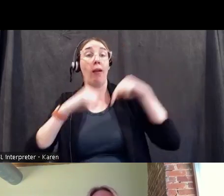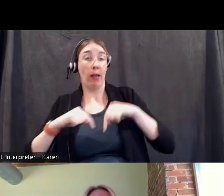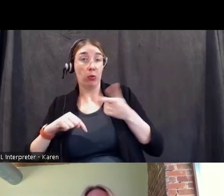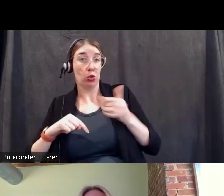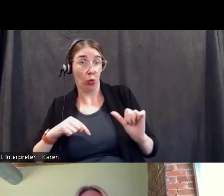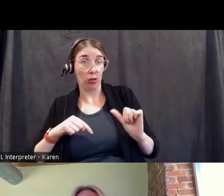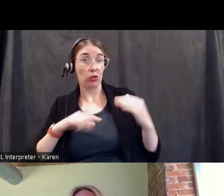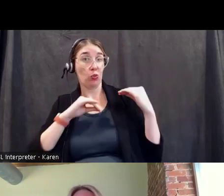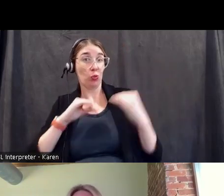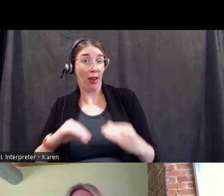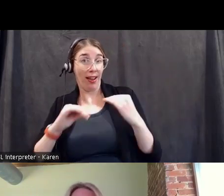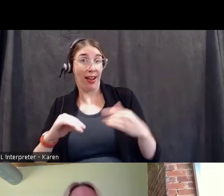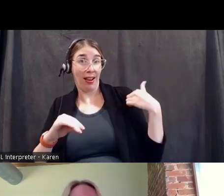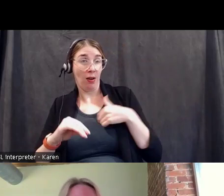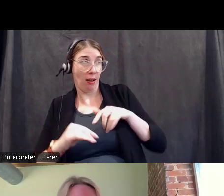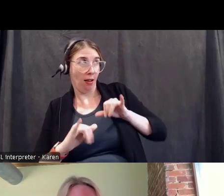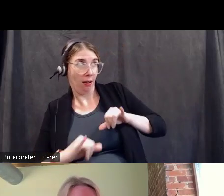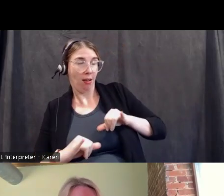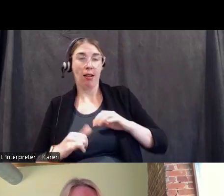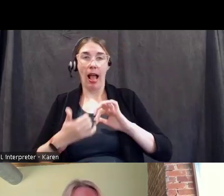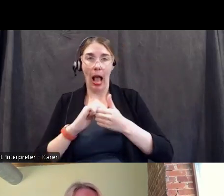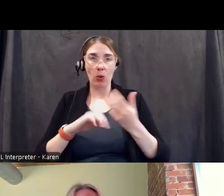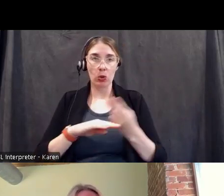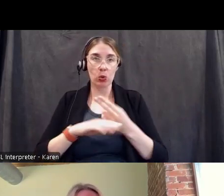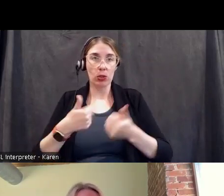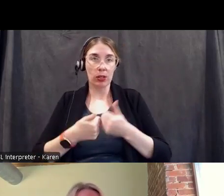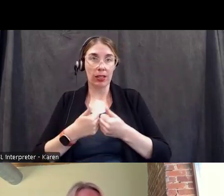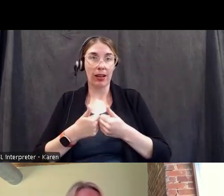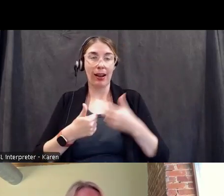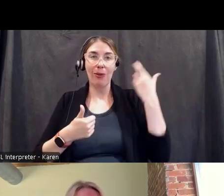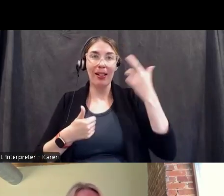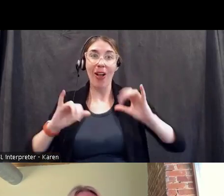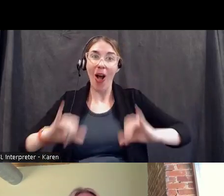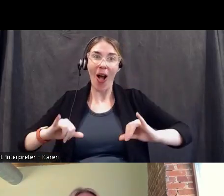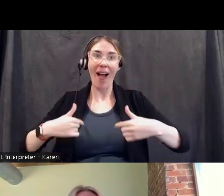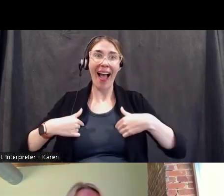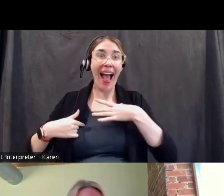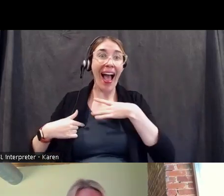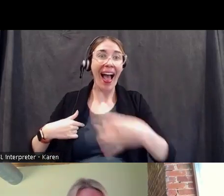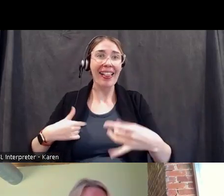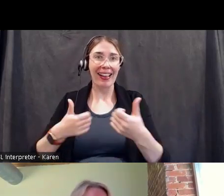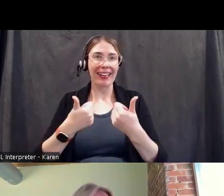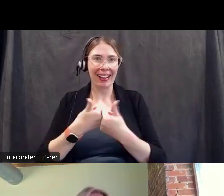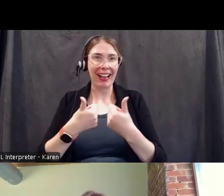on how to use some of these devices, and what I find out, I am a gamer. I like to shoot things and I like to fight with swords.